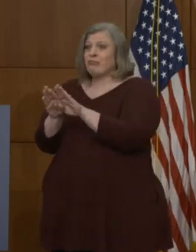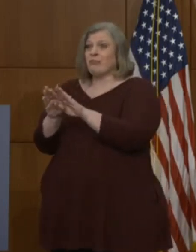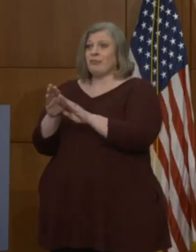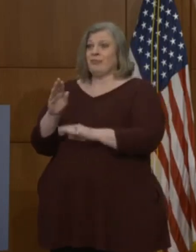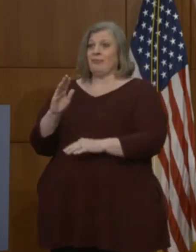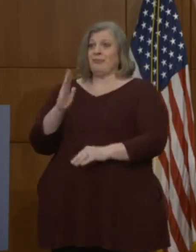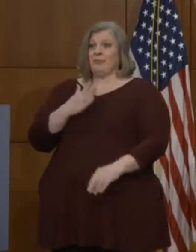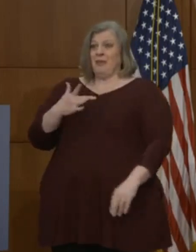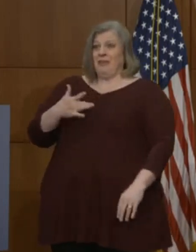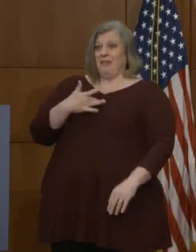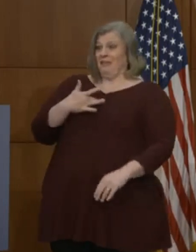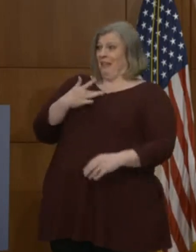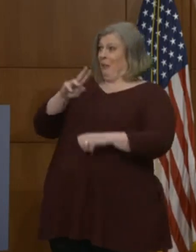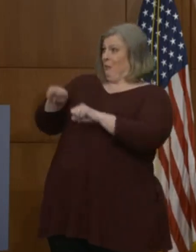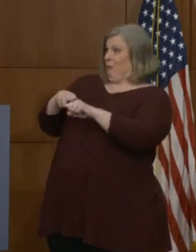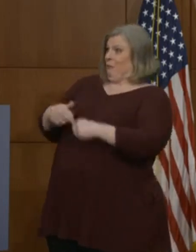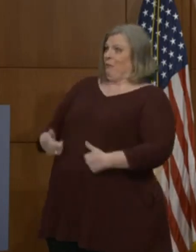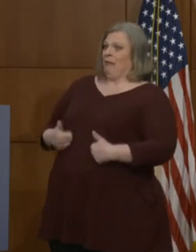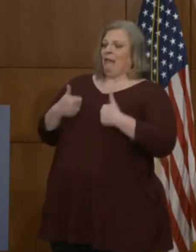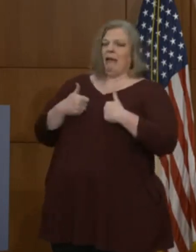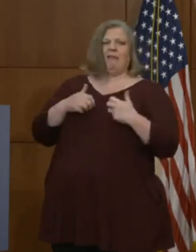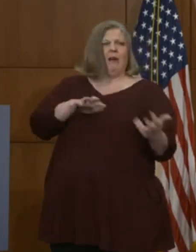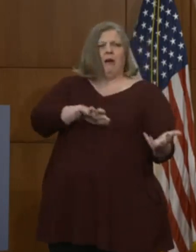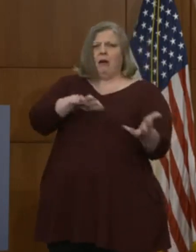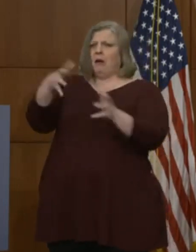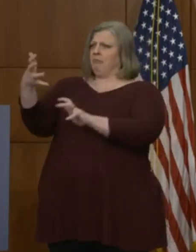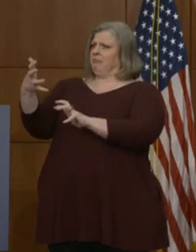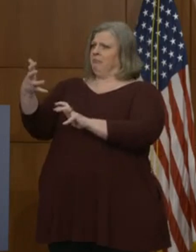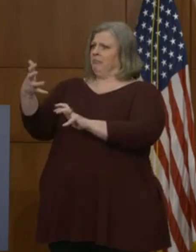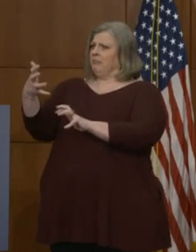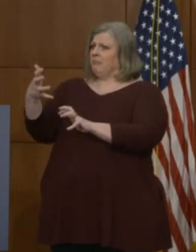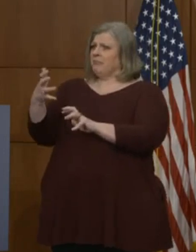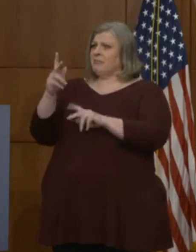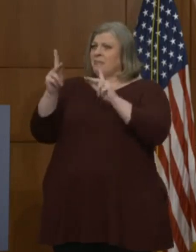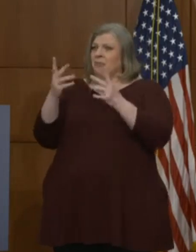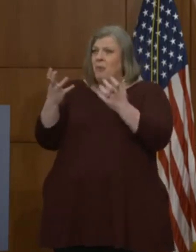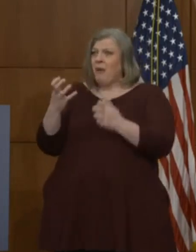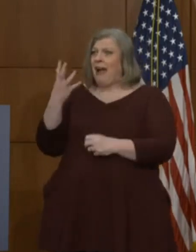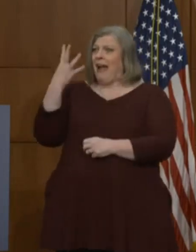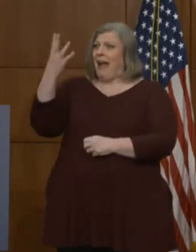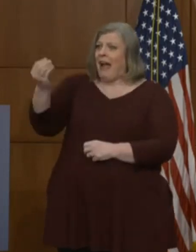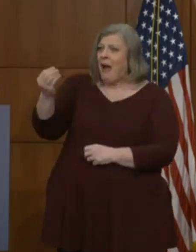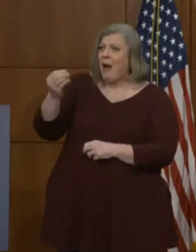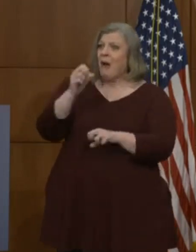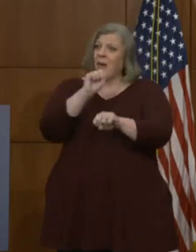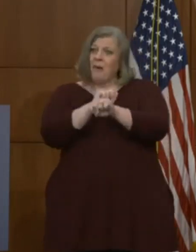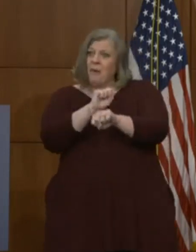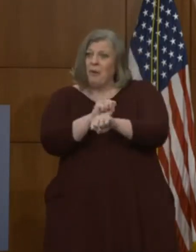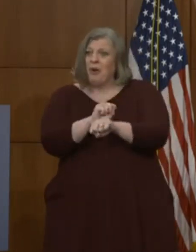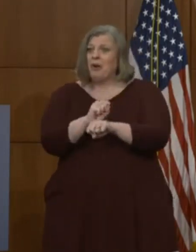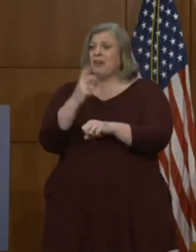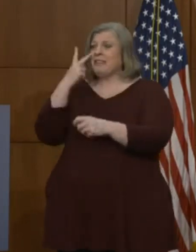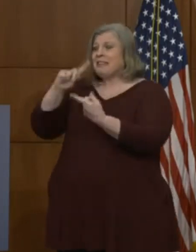OF WORK BUSINESSES ARE CLOSED OUR ENTIRE SENSE OF NORMAL LIFE OUR ENTIRE SENSE OF NORMAL LIFE IS OUT THE WINDOW. PEOPLE WANT IS OUT THE WINDOW. PEOPLE WANT TO GO OUT THEY WANT TO WORK OR